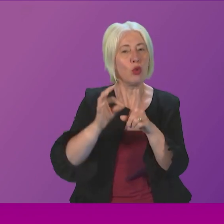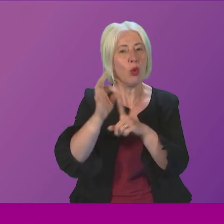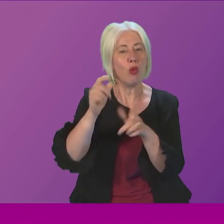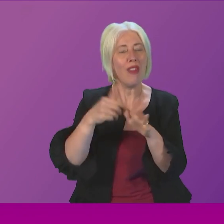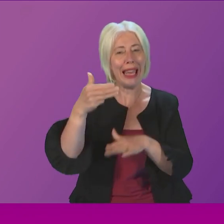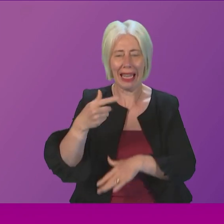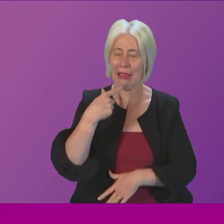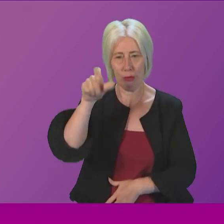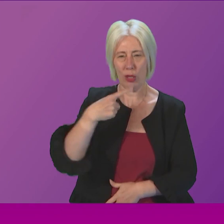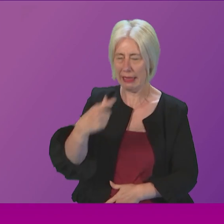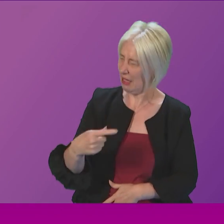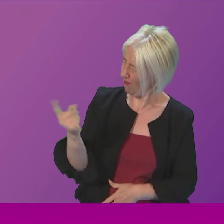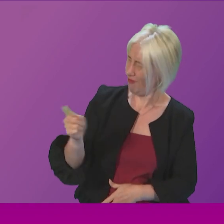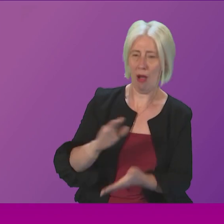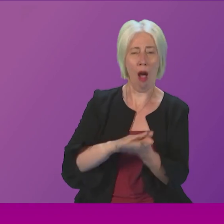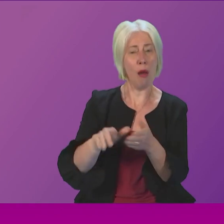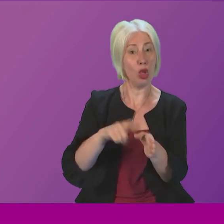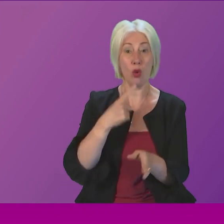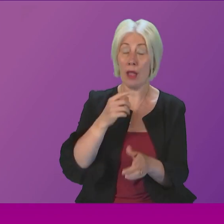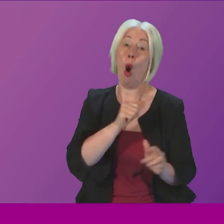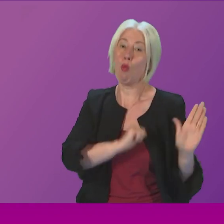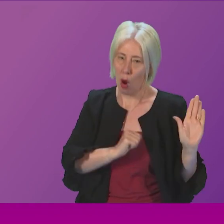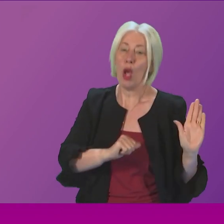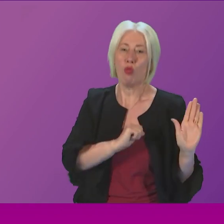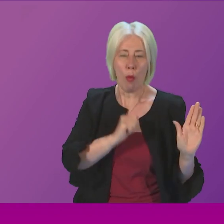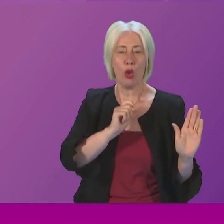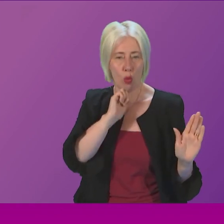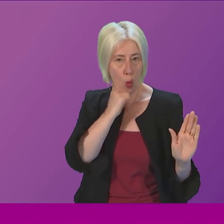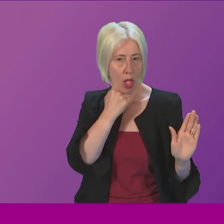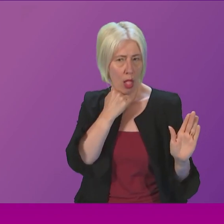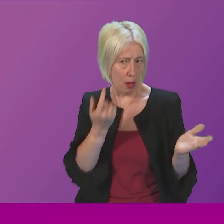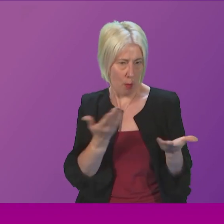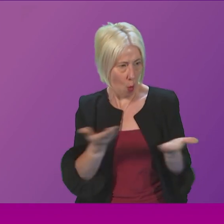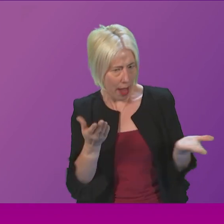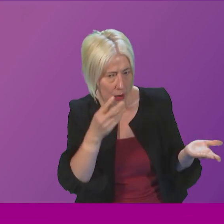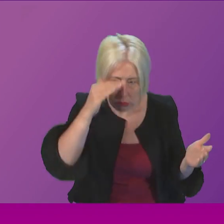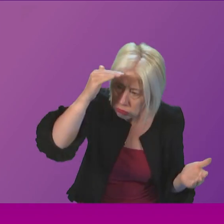“Humza Yousaf made a lot of promises—so where are these promises ”